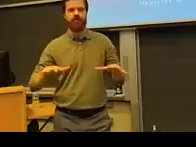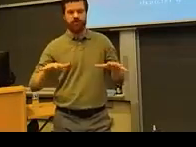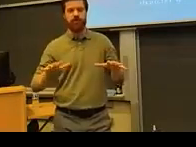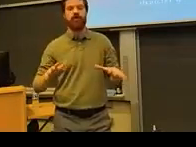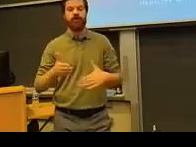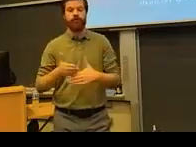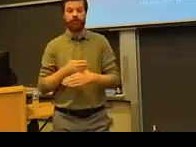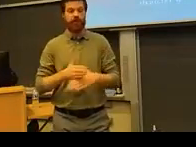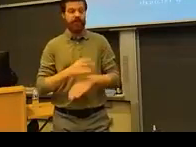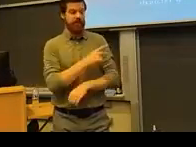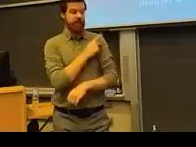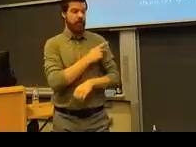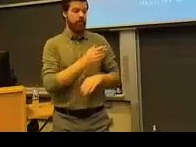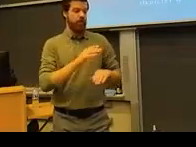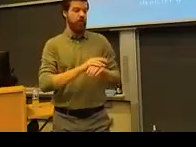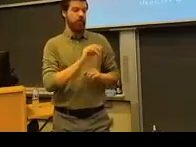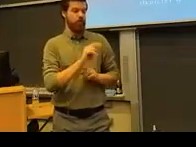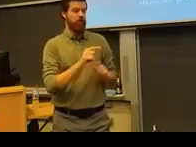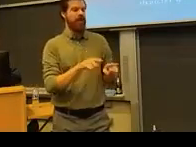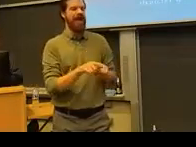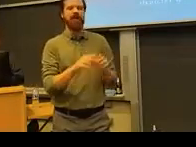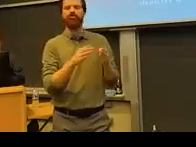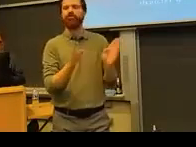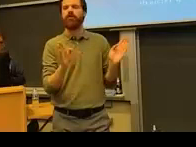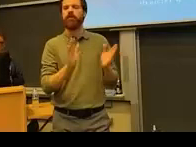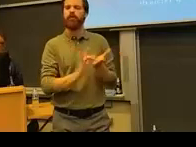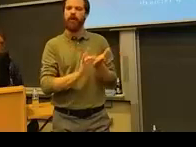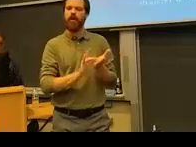the patients who were on the unit as General Medical Borders or short stay patients with